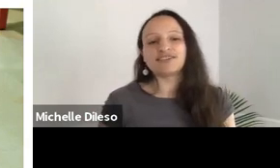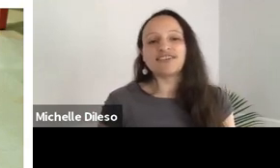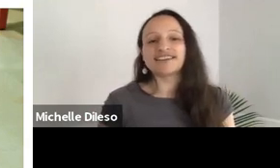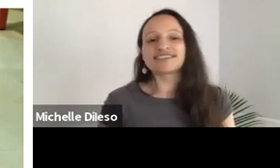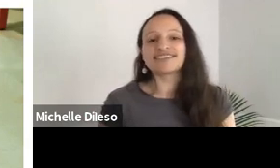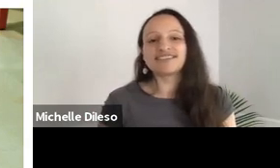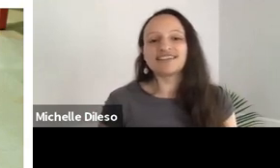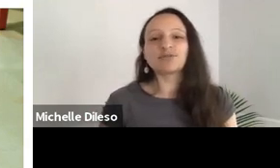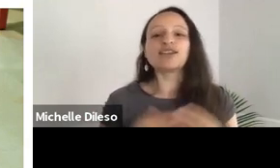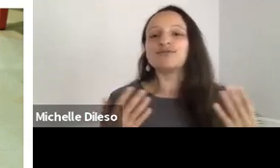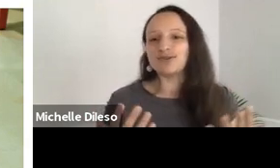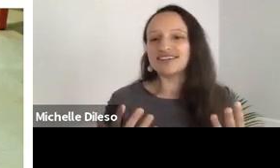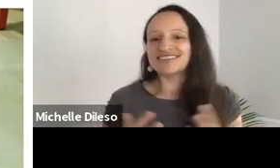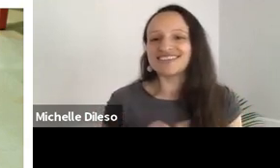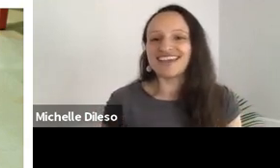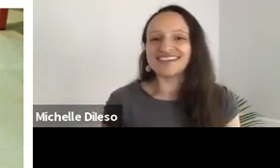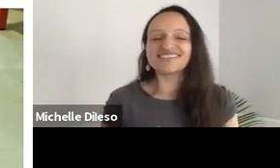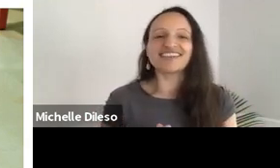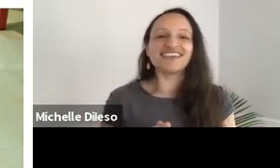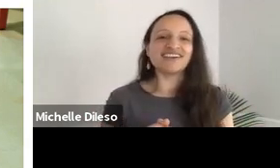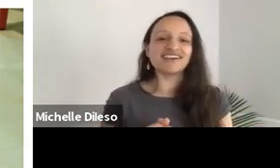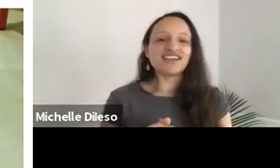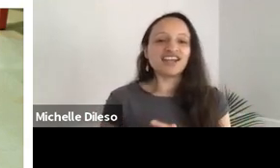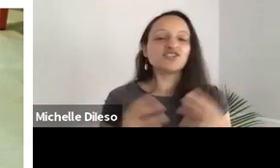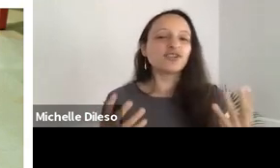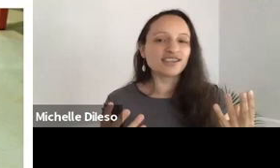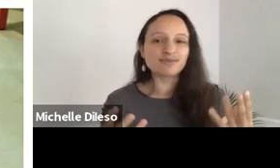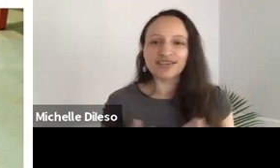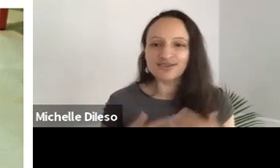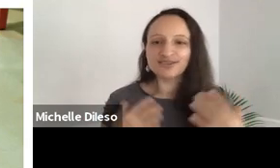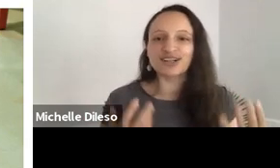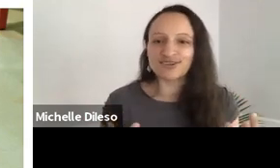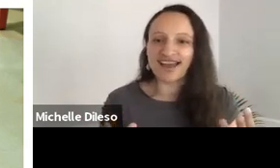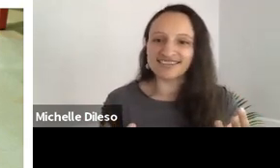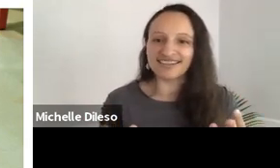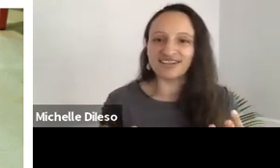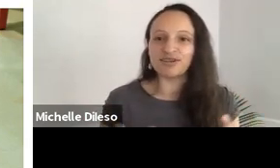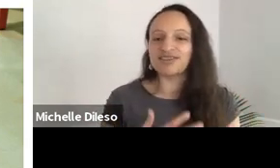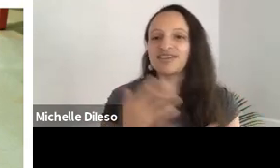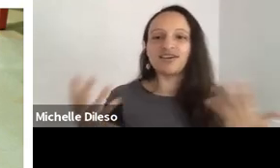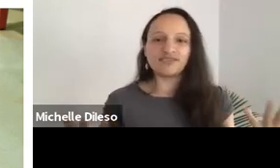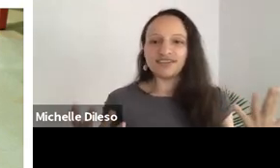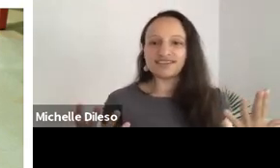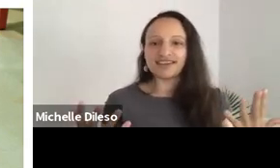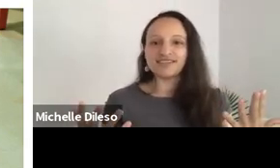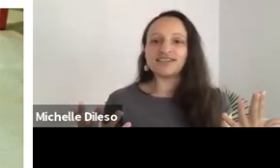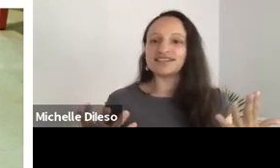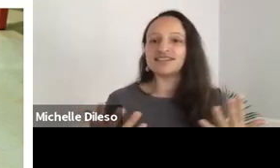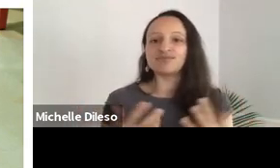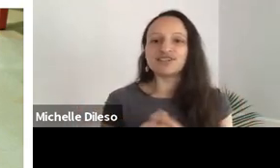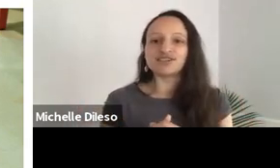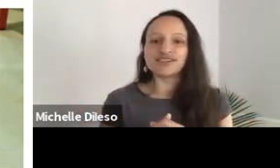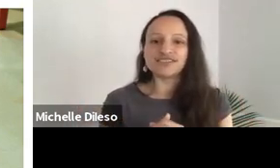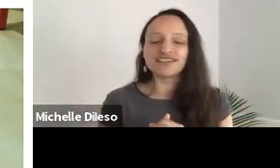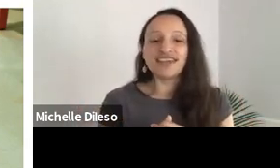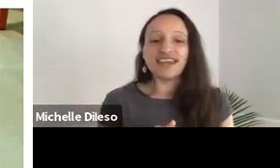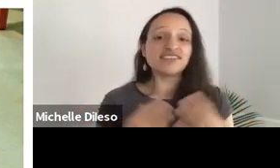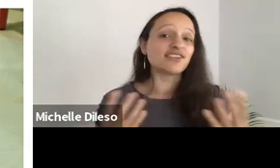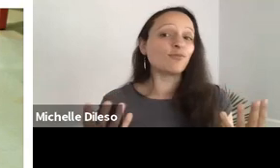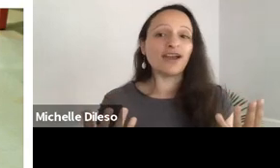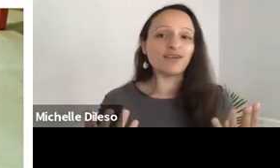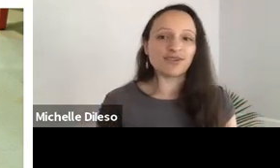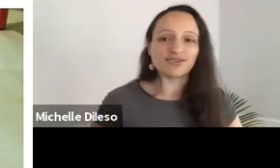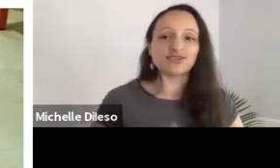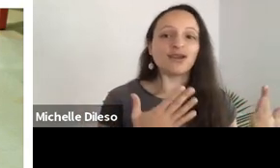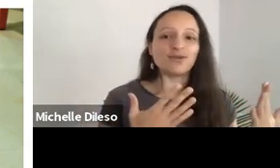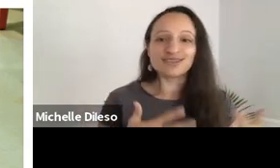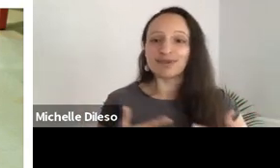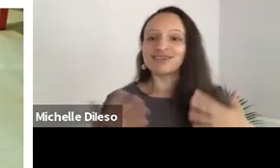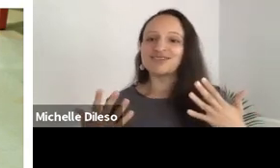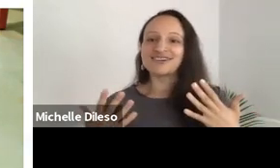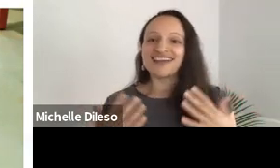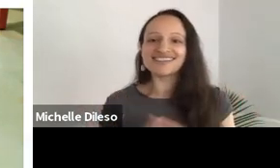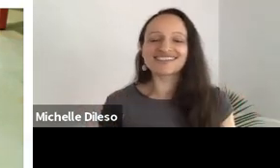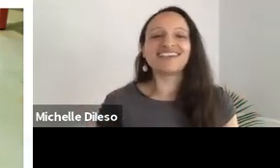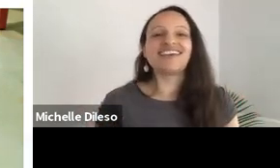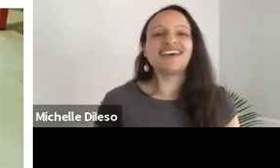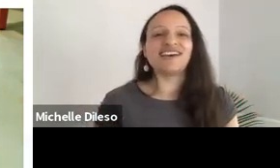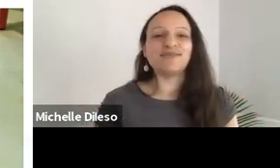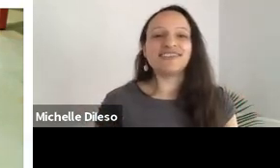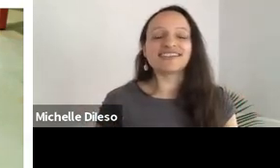And so that's really the focus at the end that they are enjoying themselves they're interacting with these activities and these materials in some way whether it's the way we expected or not.